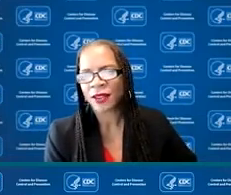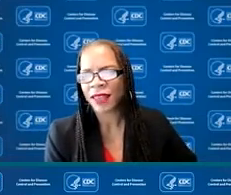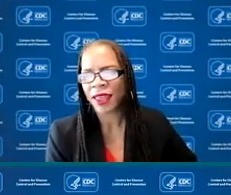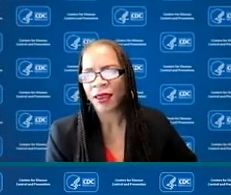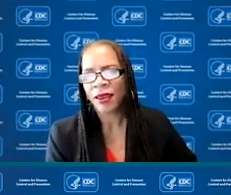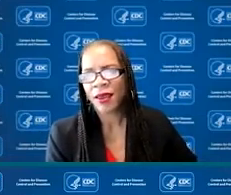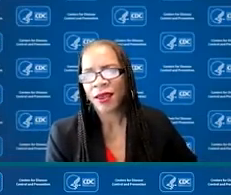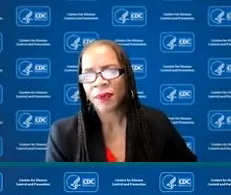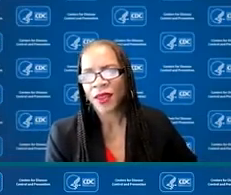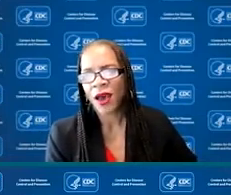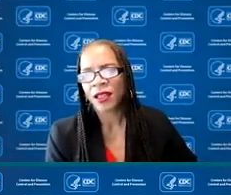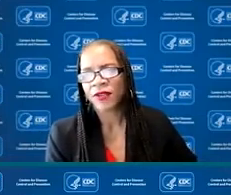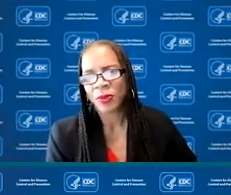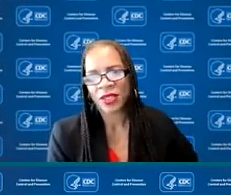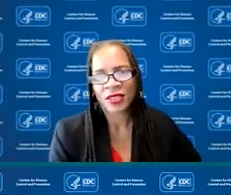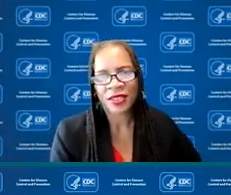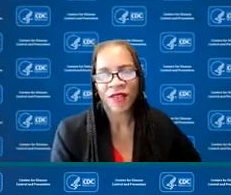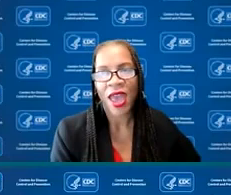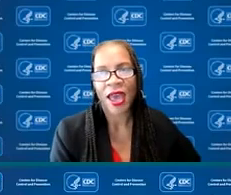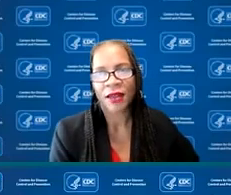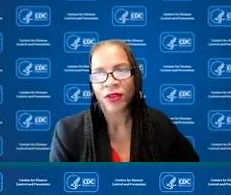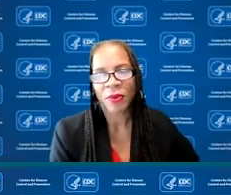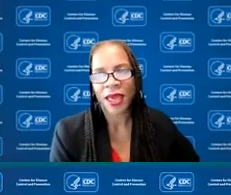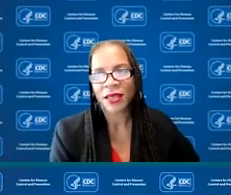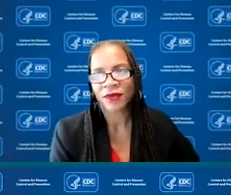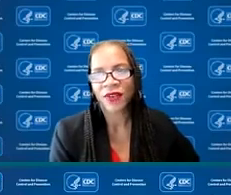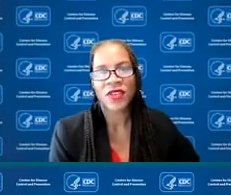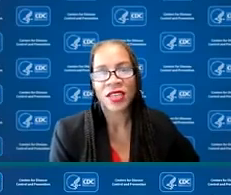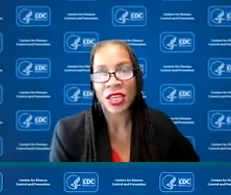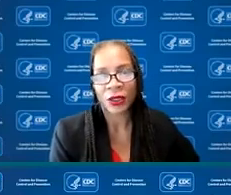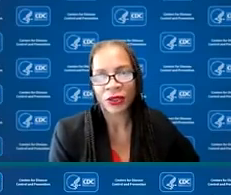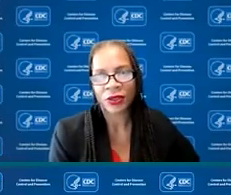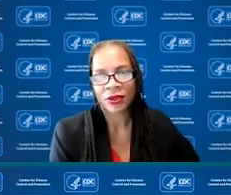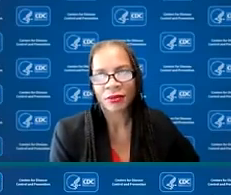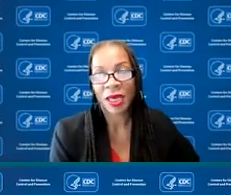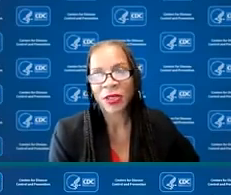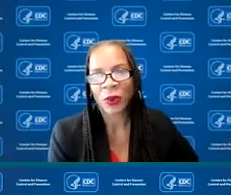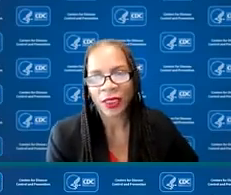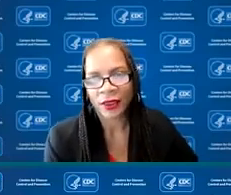I think all of the positions that I’ve had for the past 15 years, maybe 20,